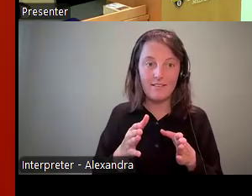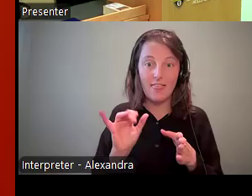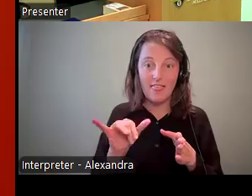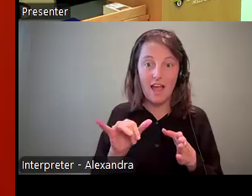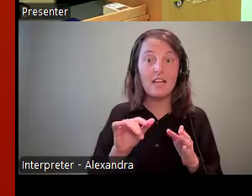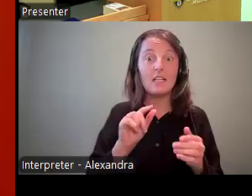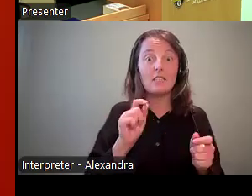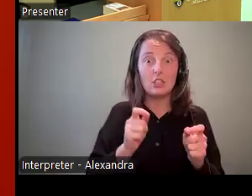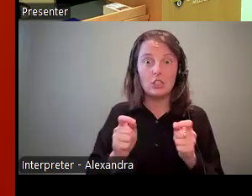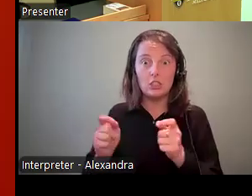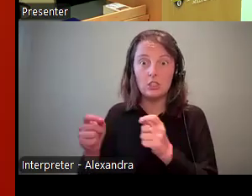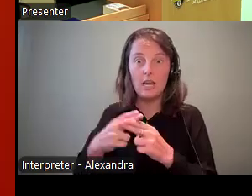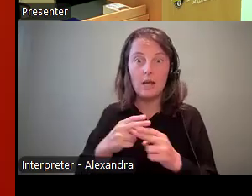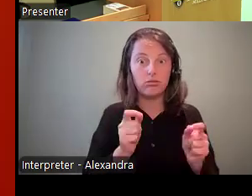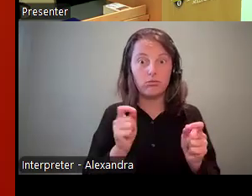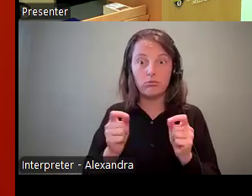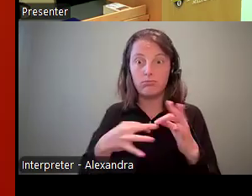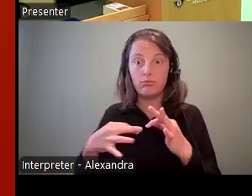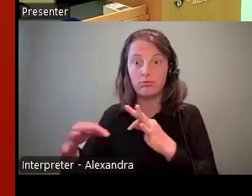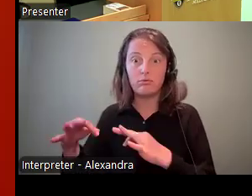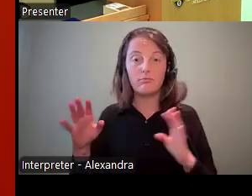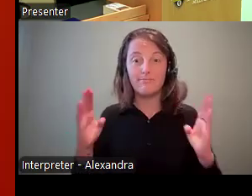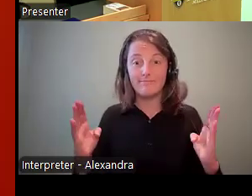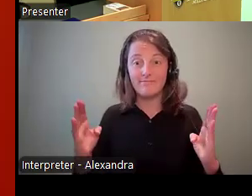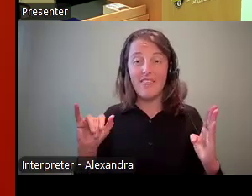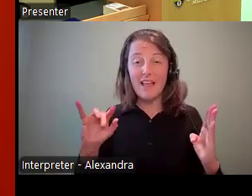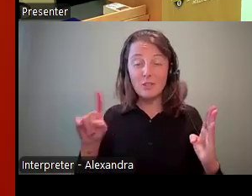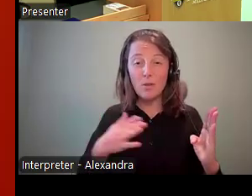exoticism.